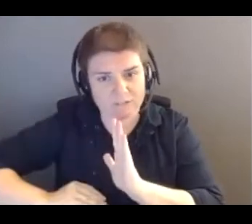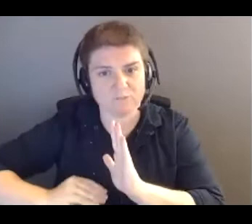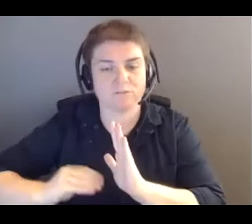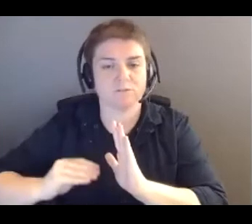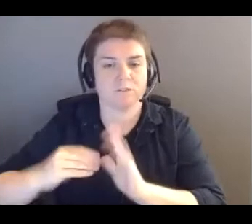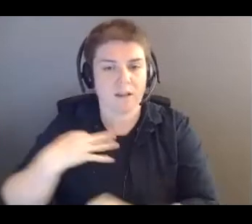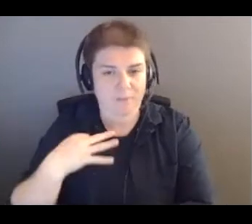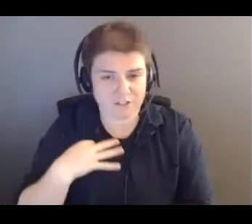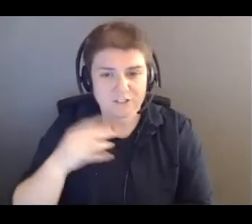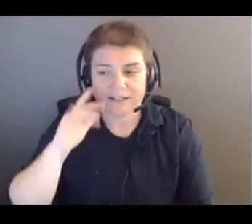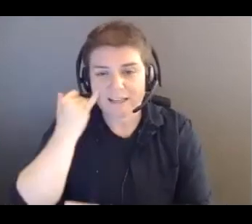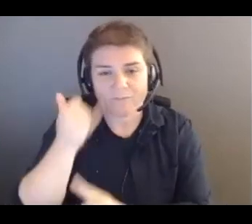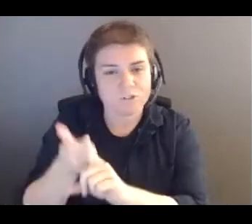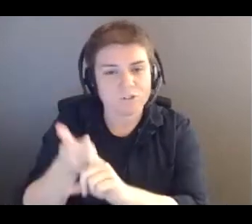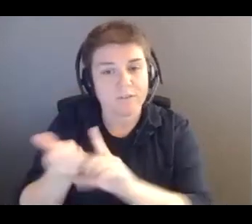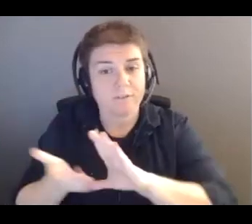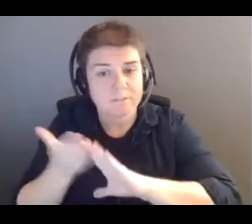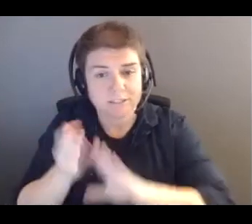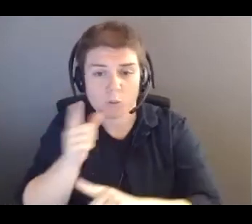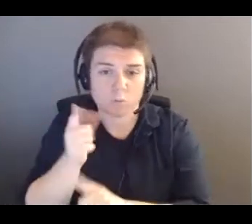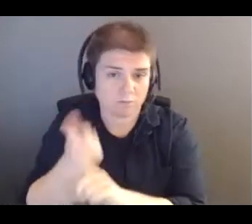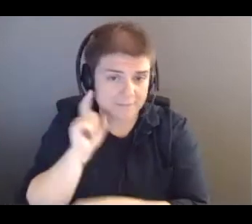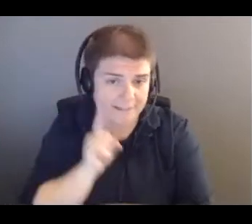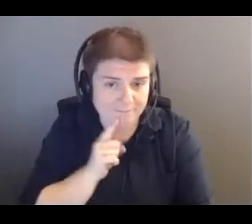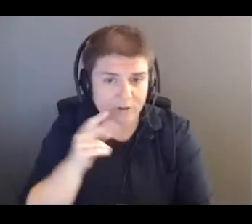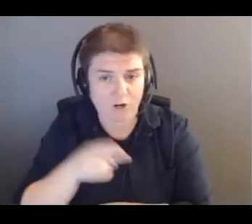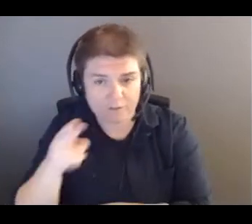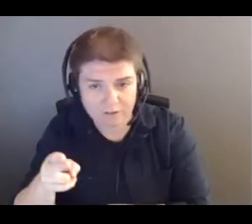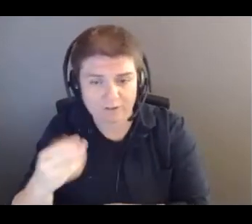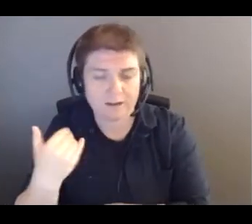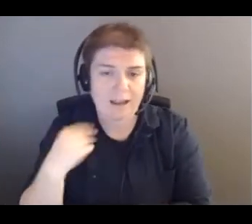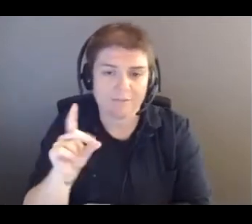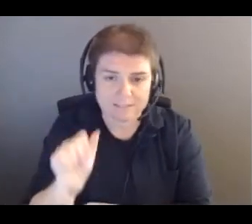are: An administrator who is Deaf, hard of hearing, has a disability or is living with